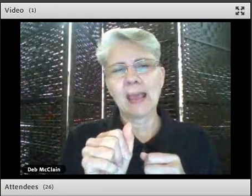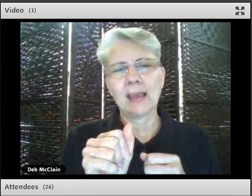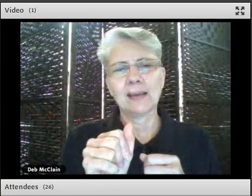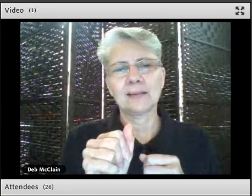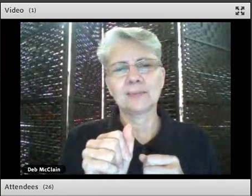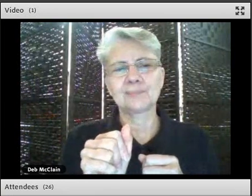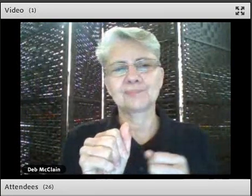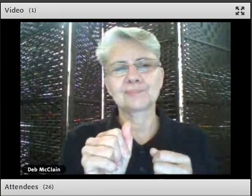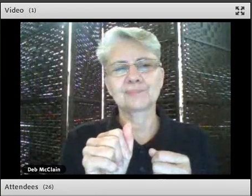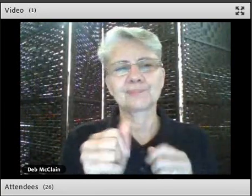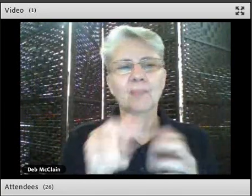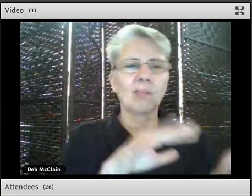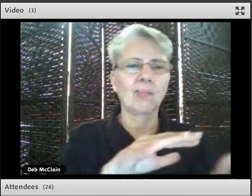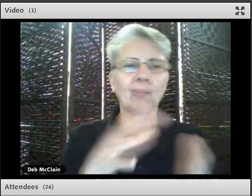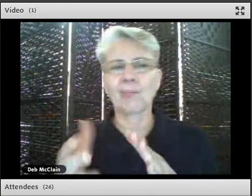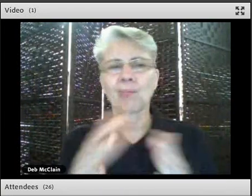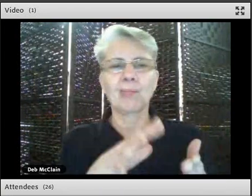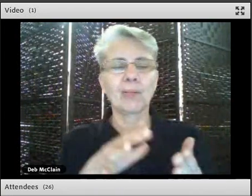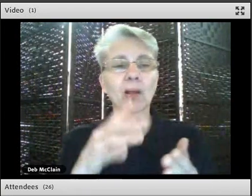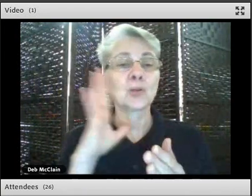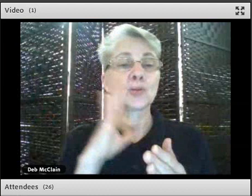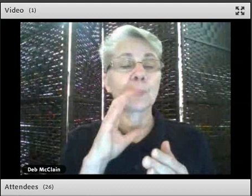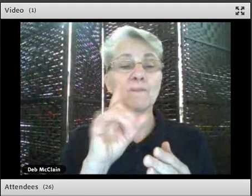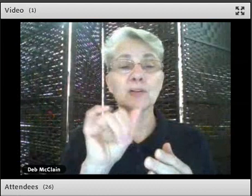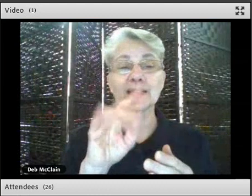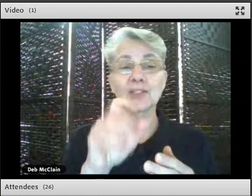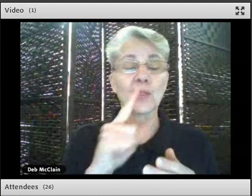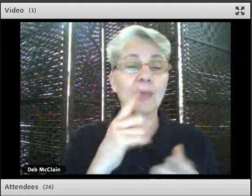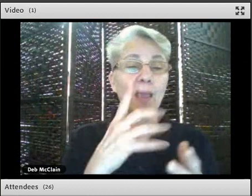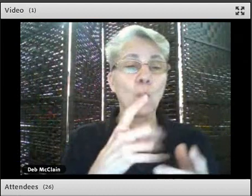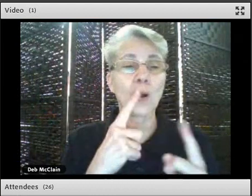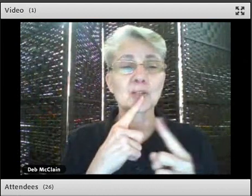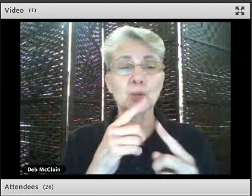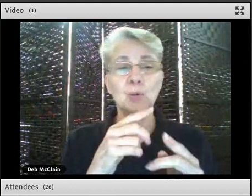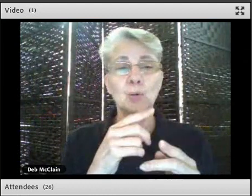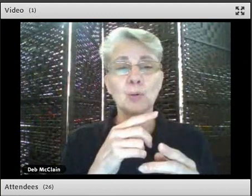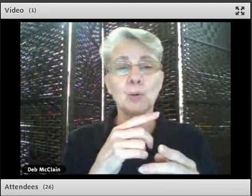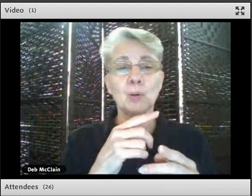They have switched to using visible words.